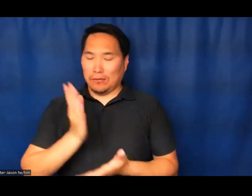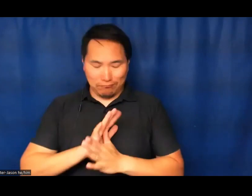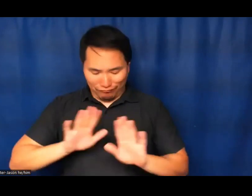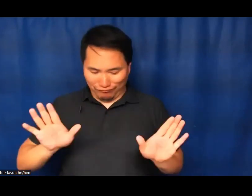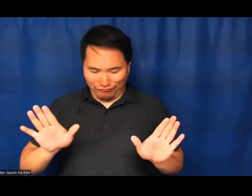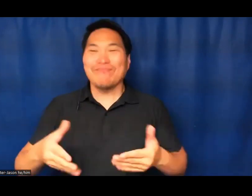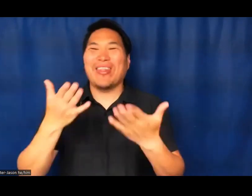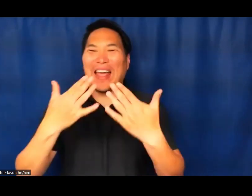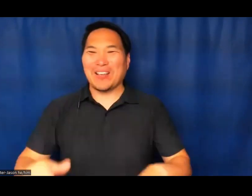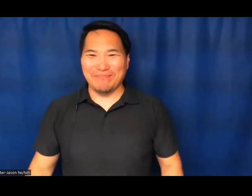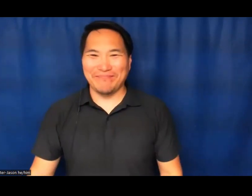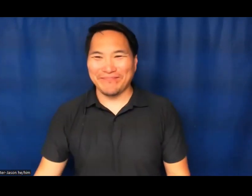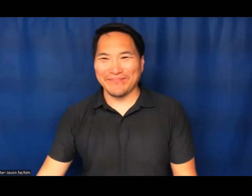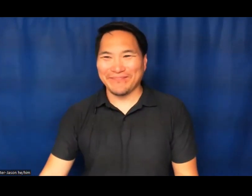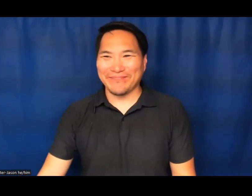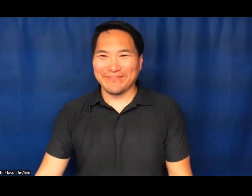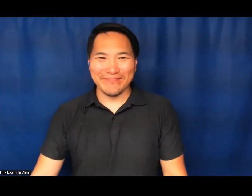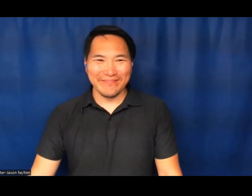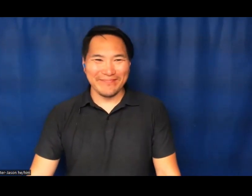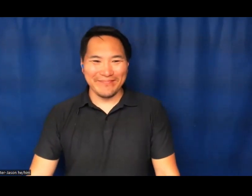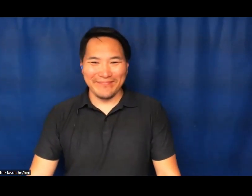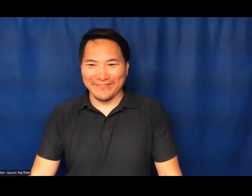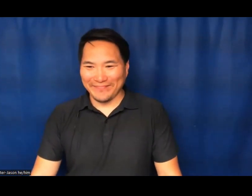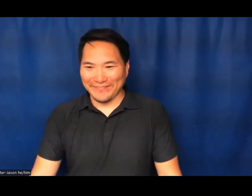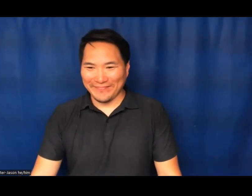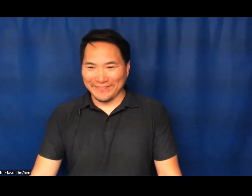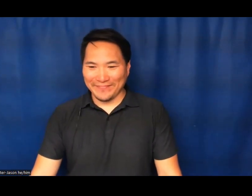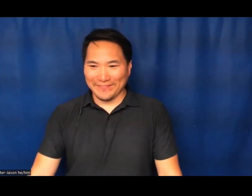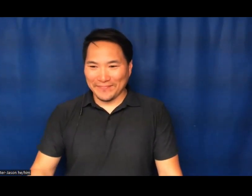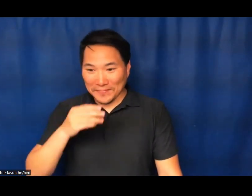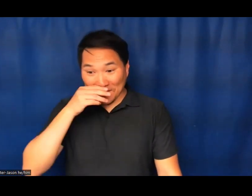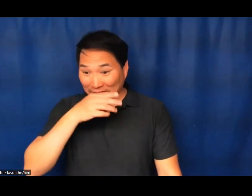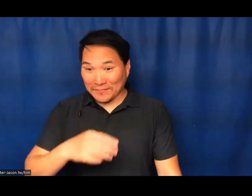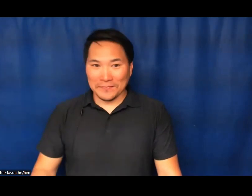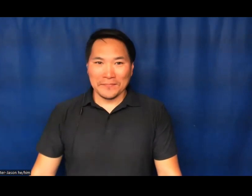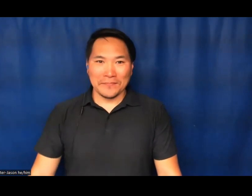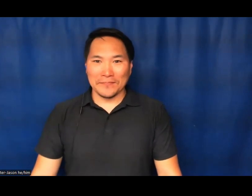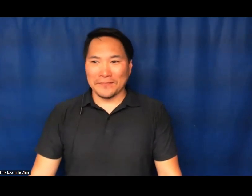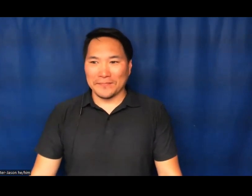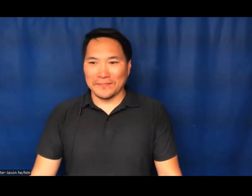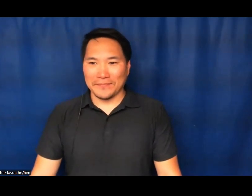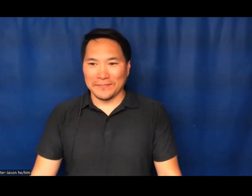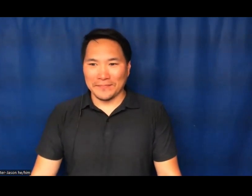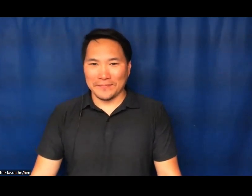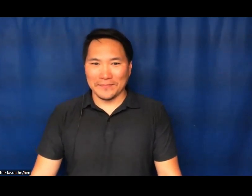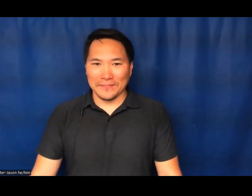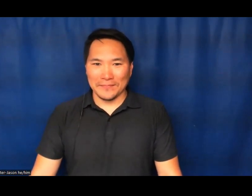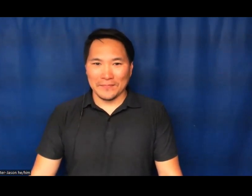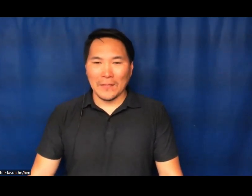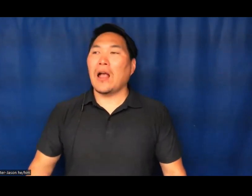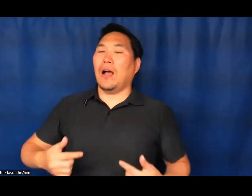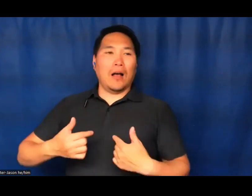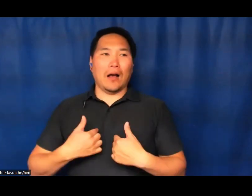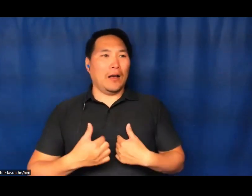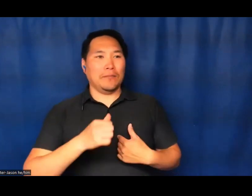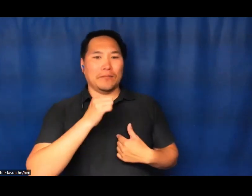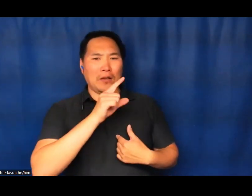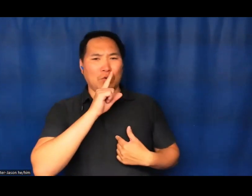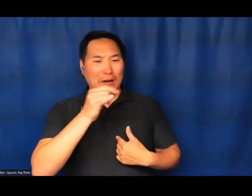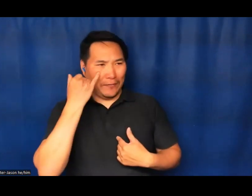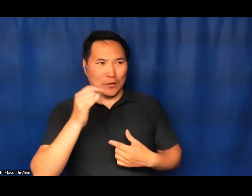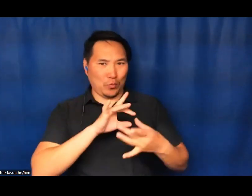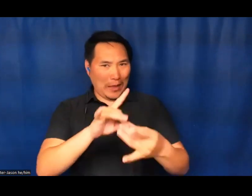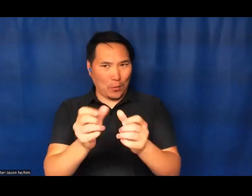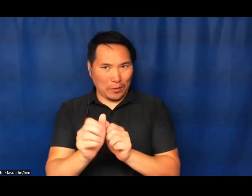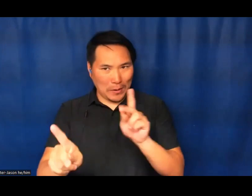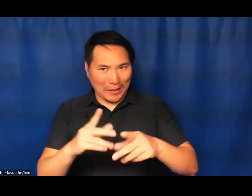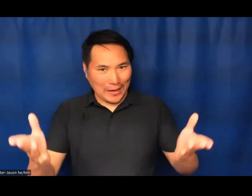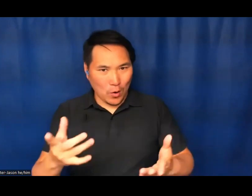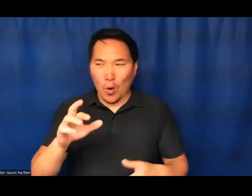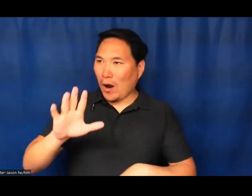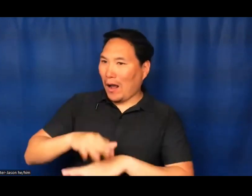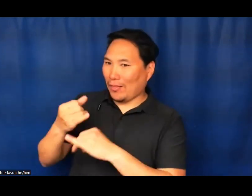Thank you.I'm not certain this is relevant to those here on people on line.